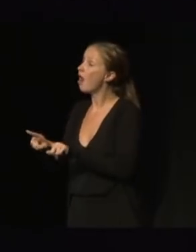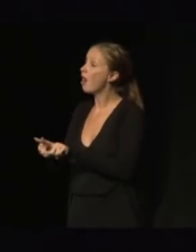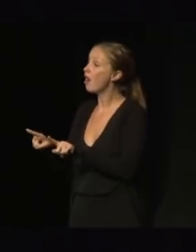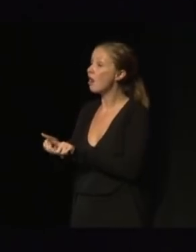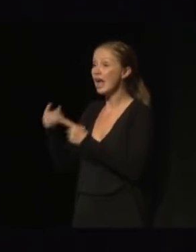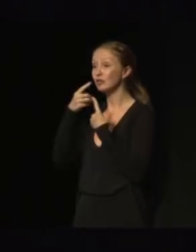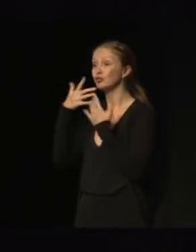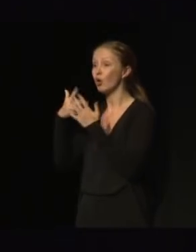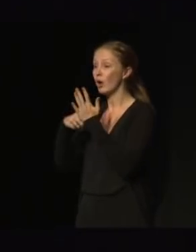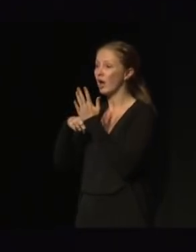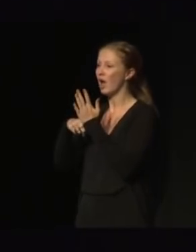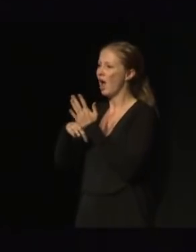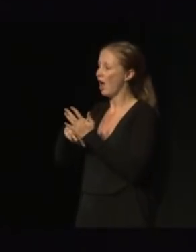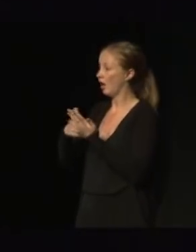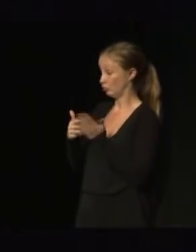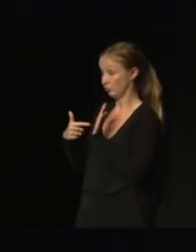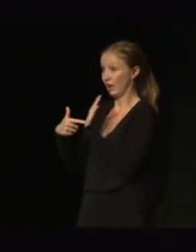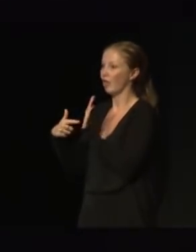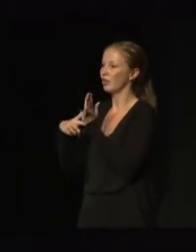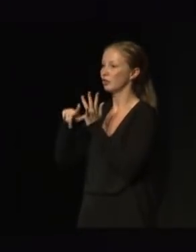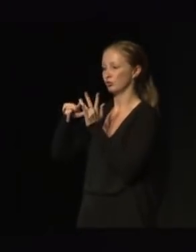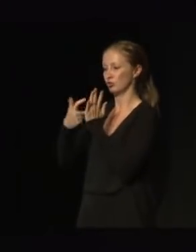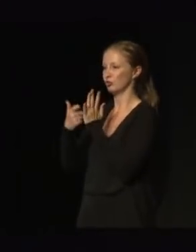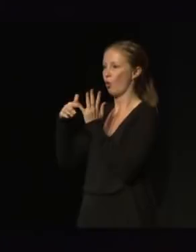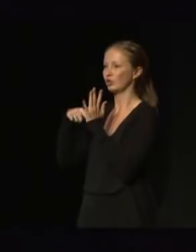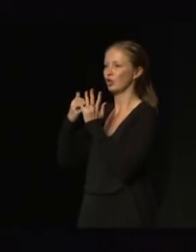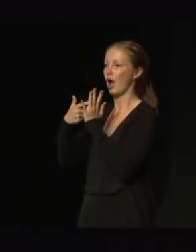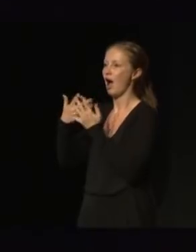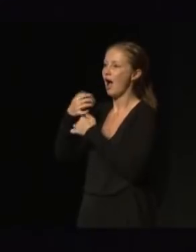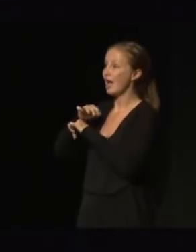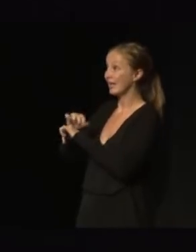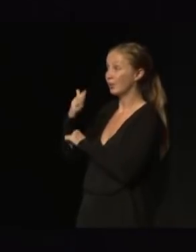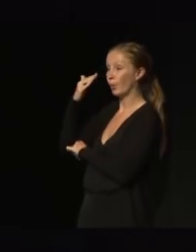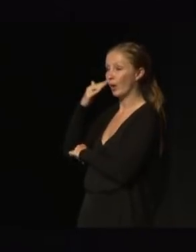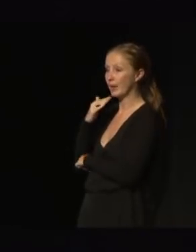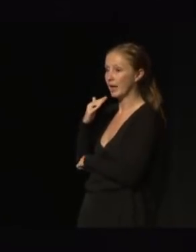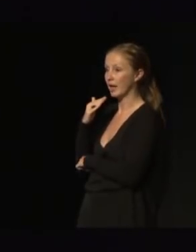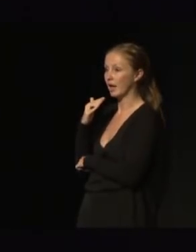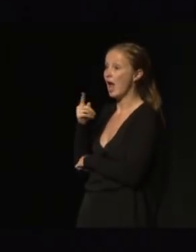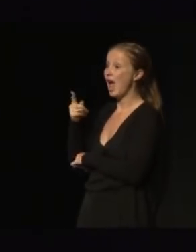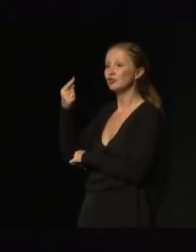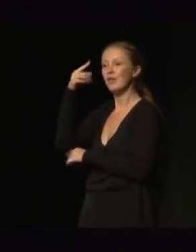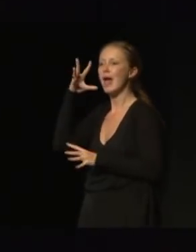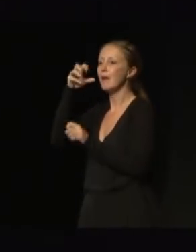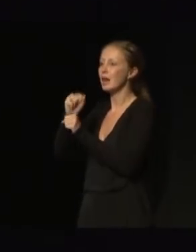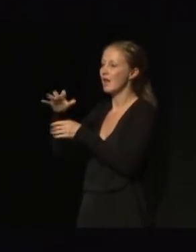of torture against women. So the suffragettes add a sense to the vote that the vote will also bring about the end of the sexual oppression of women.